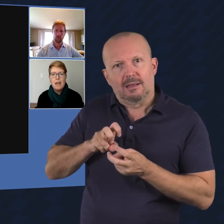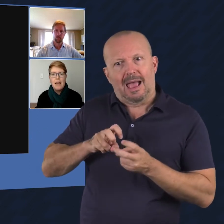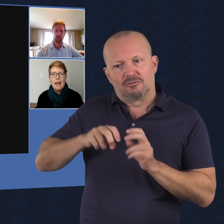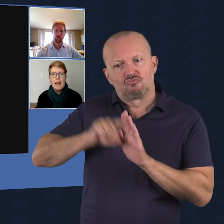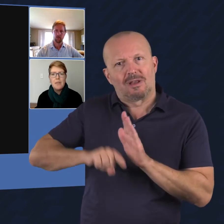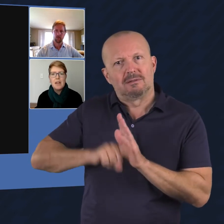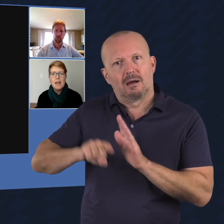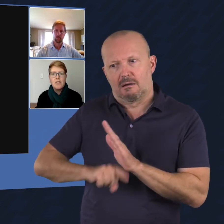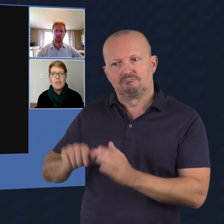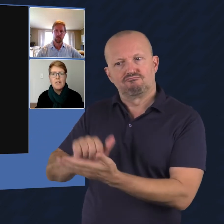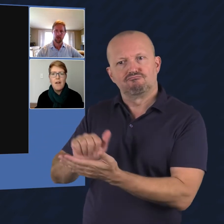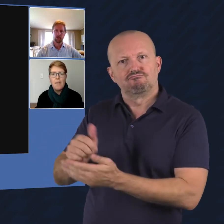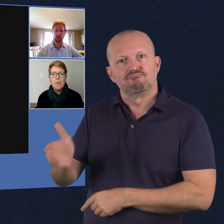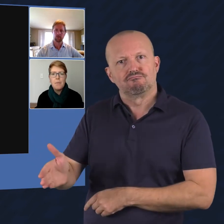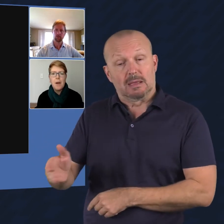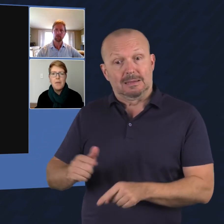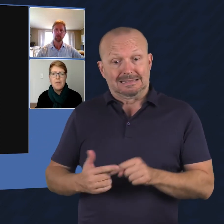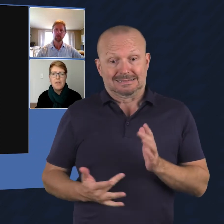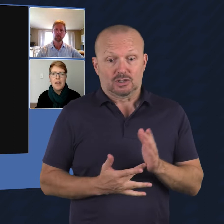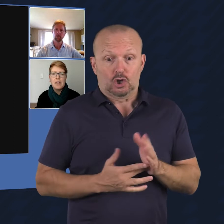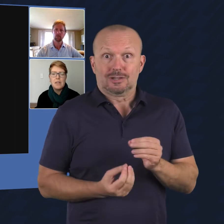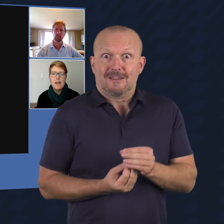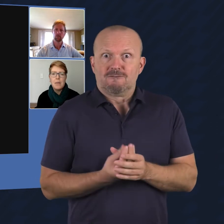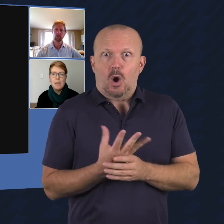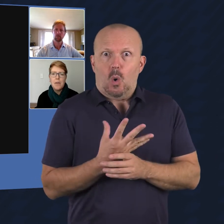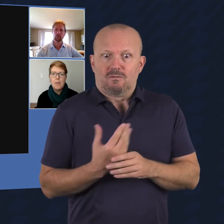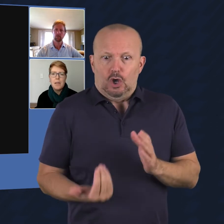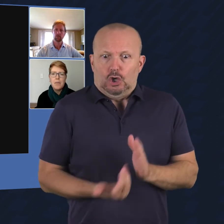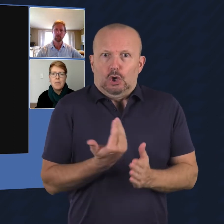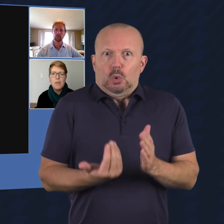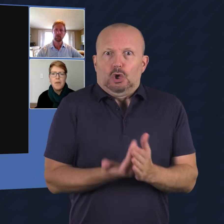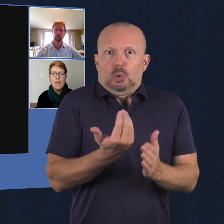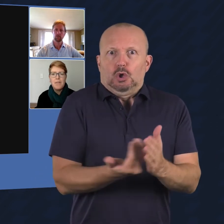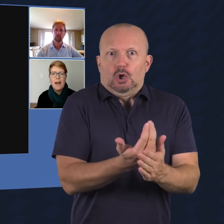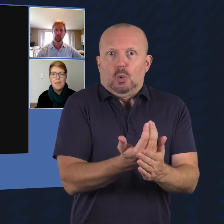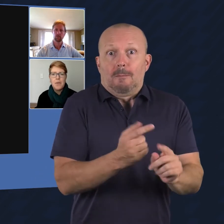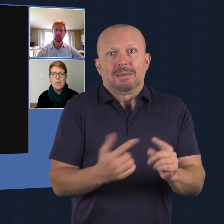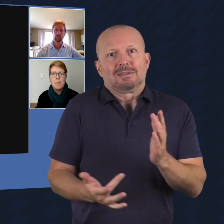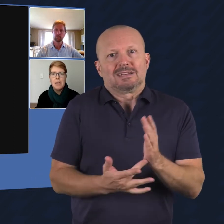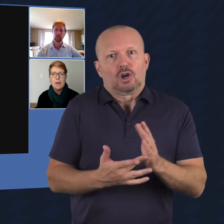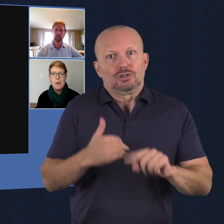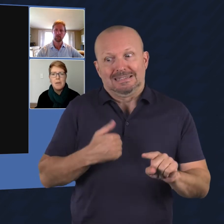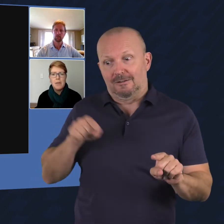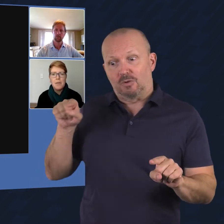As technology evolves, parts of these technical environments are replaced with newer, faster, smaller components.